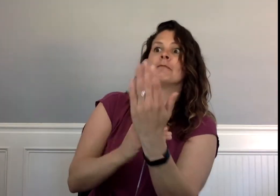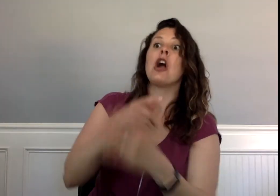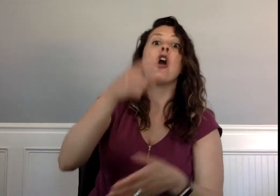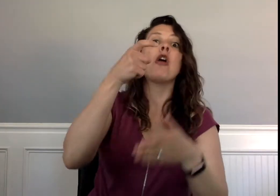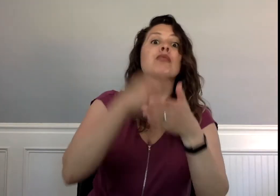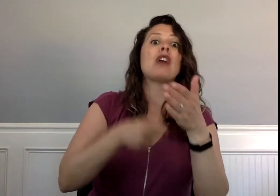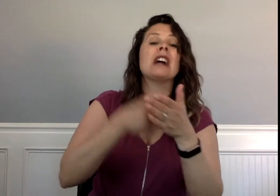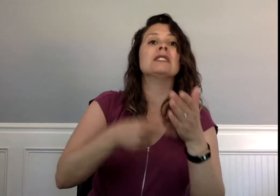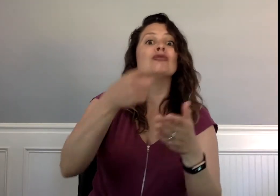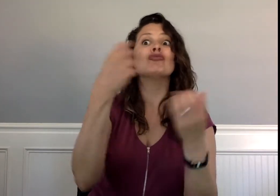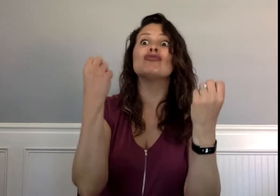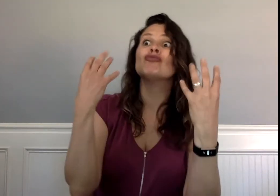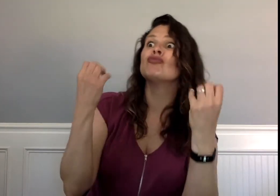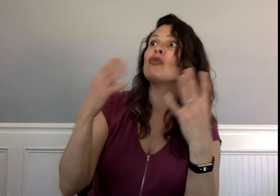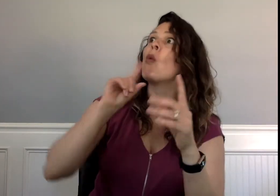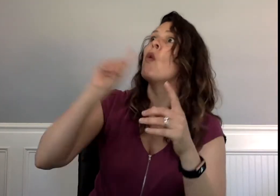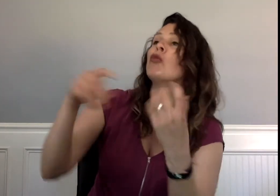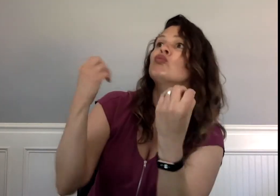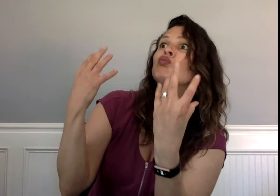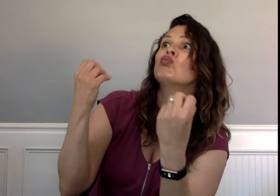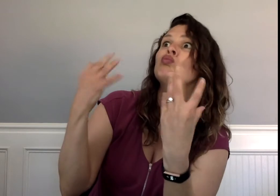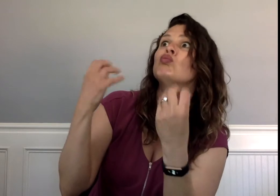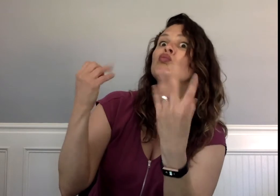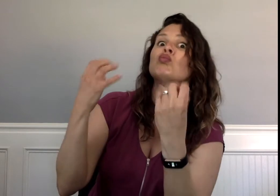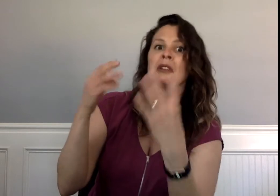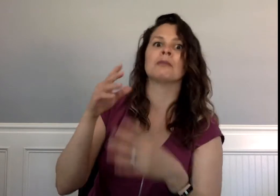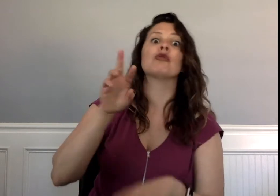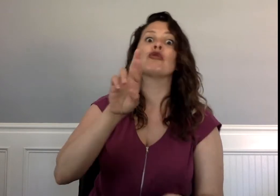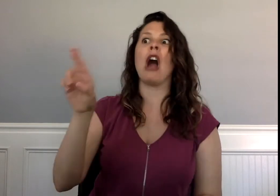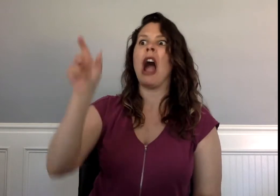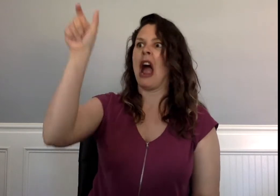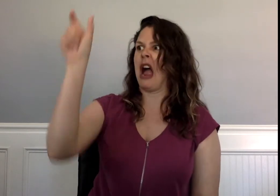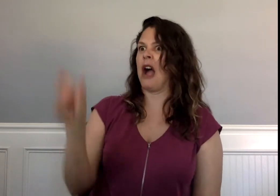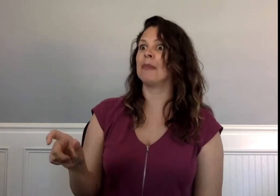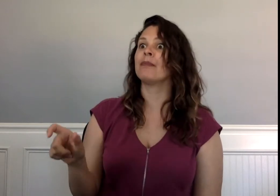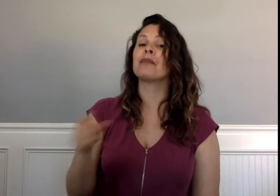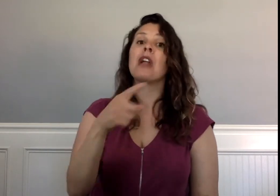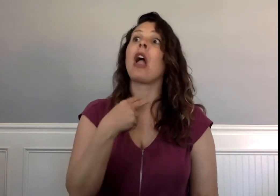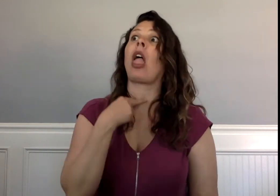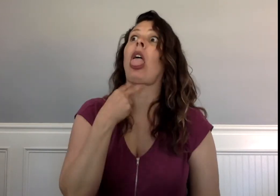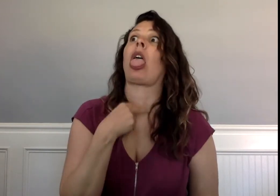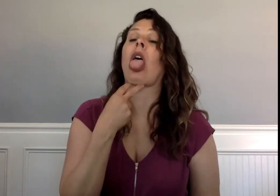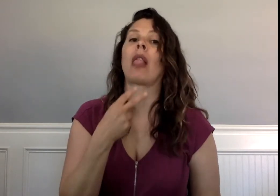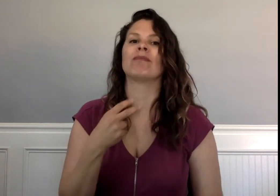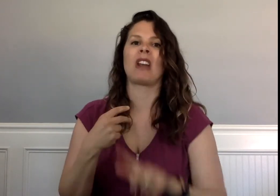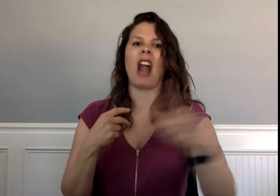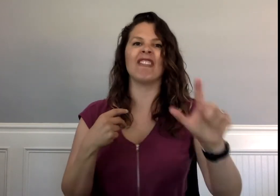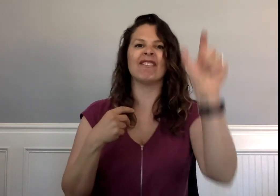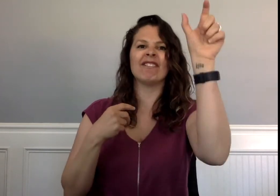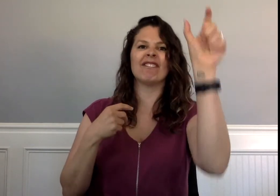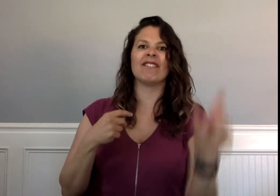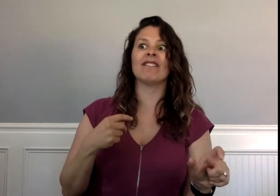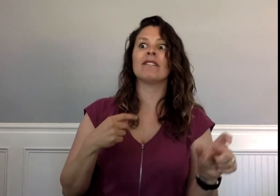If you use your hands to communicate, you will pay the price on the right side of the menu.